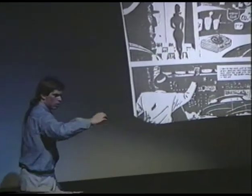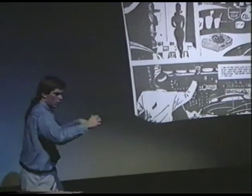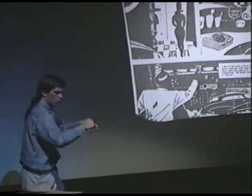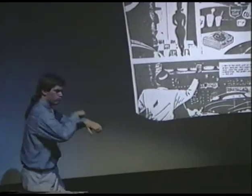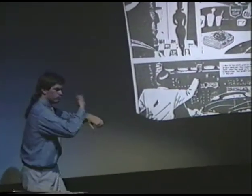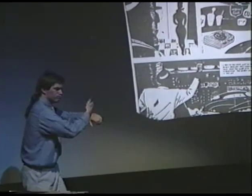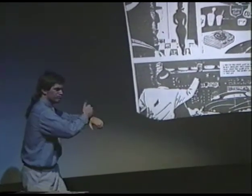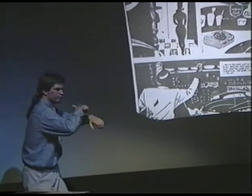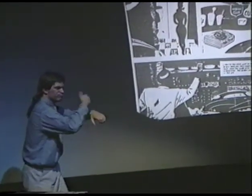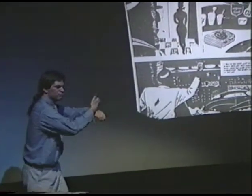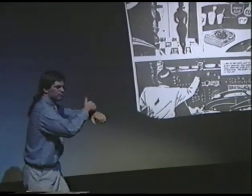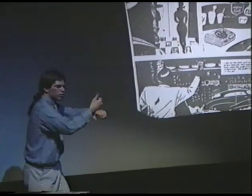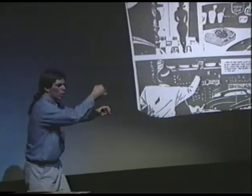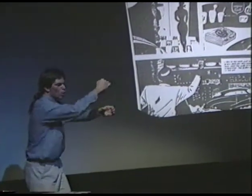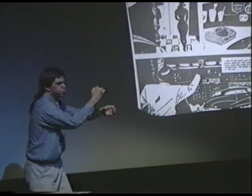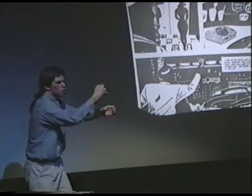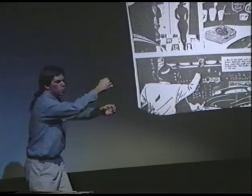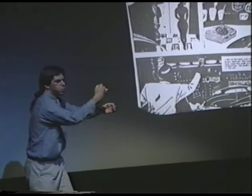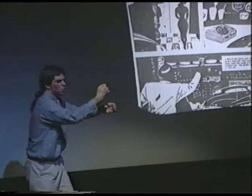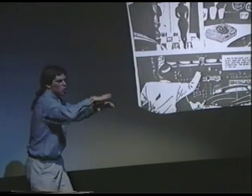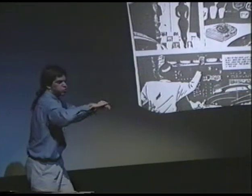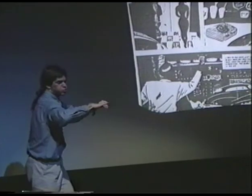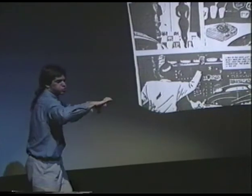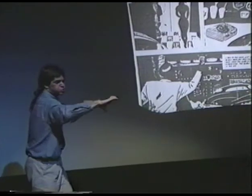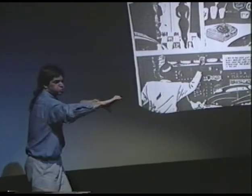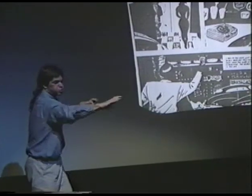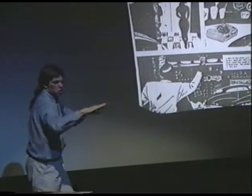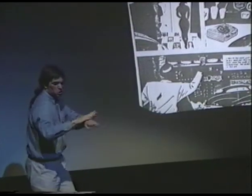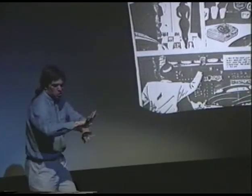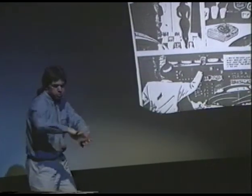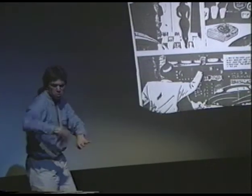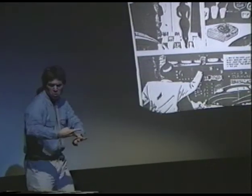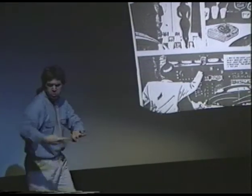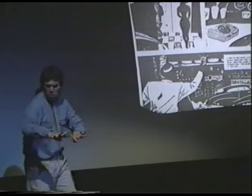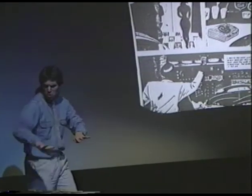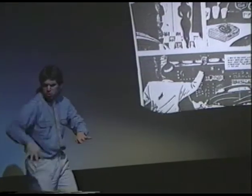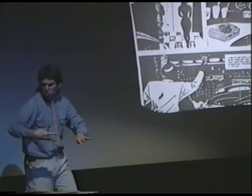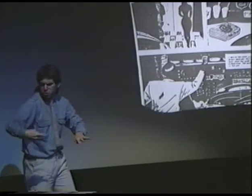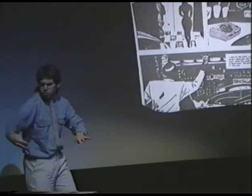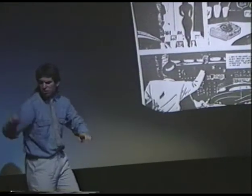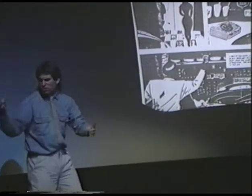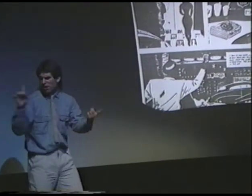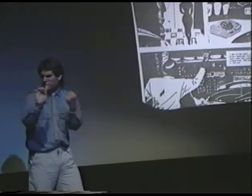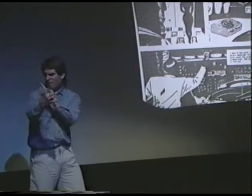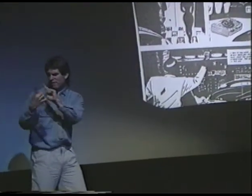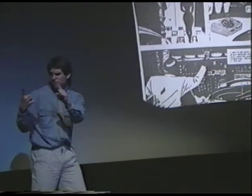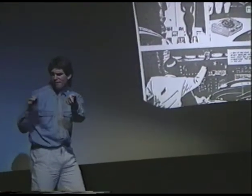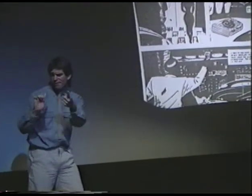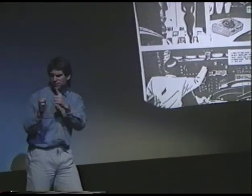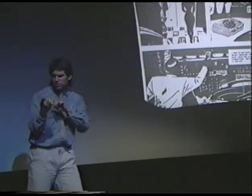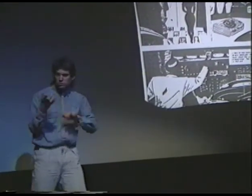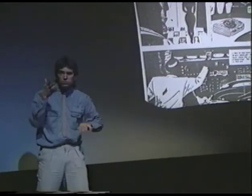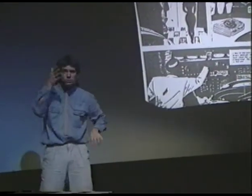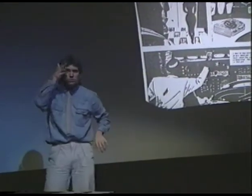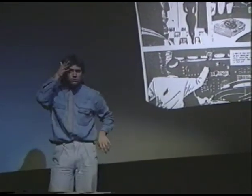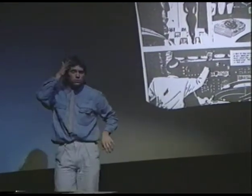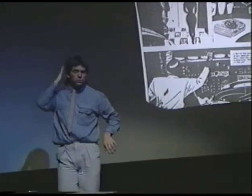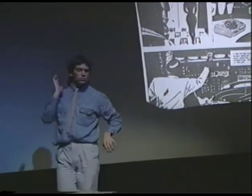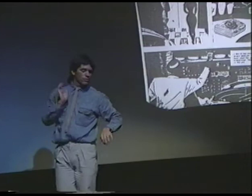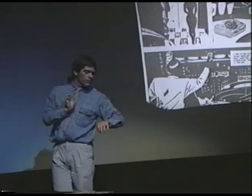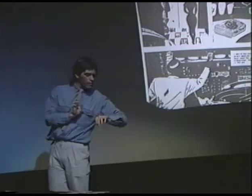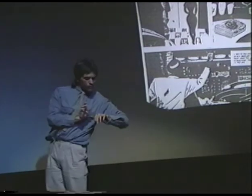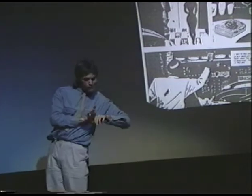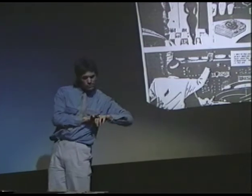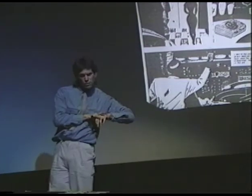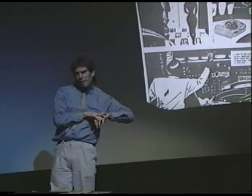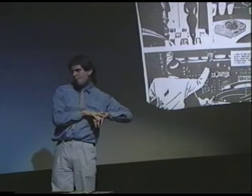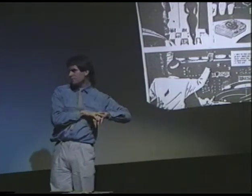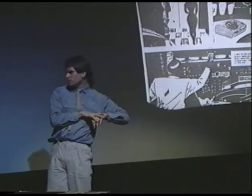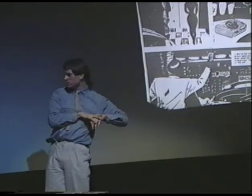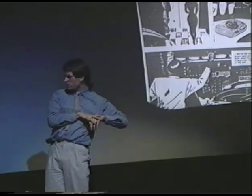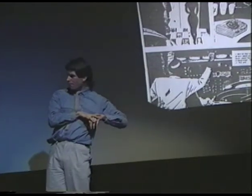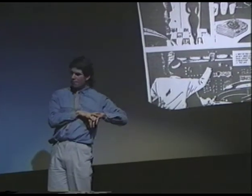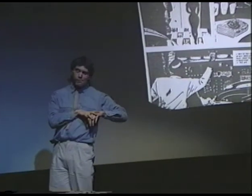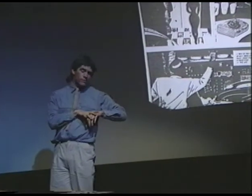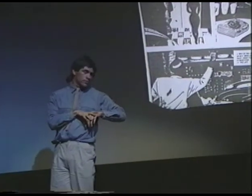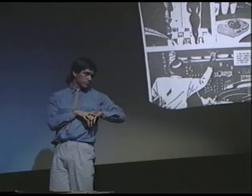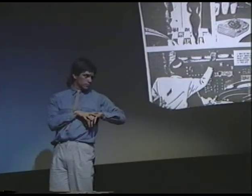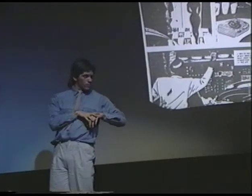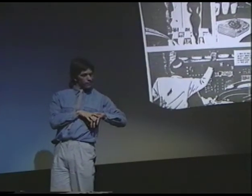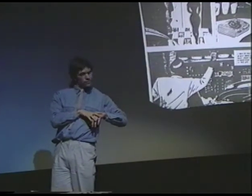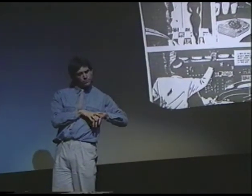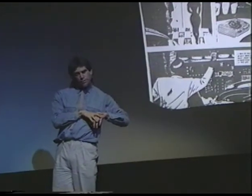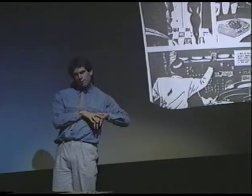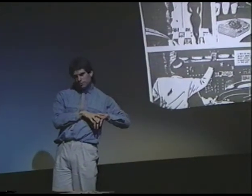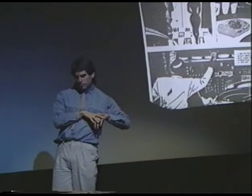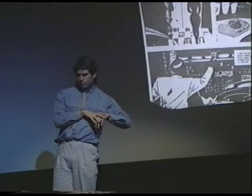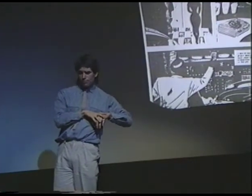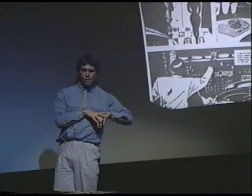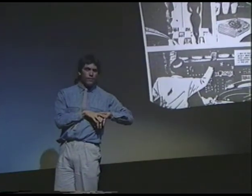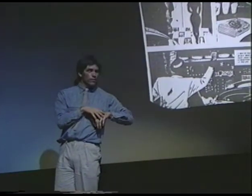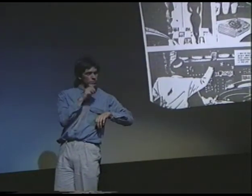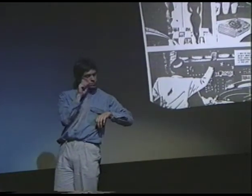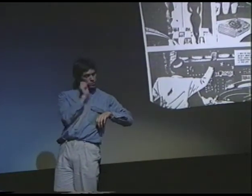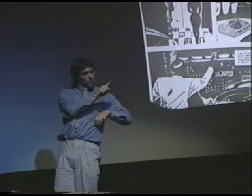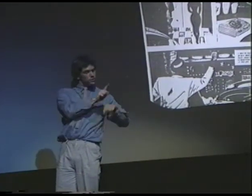A long bar, the taps, and the patrons, a man